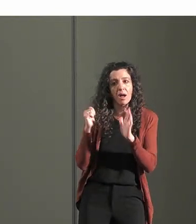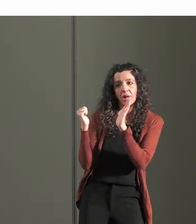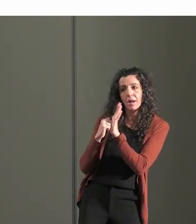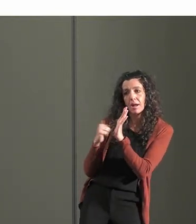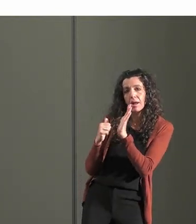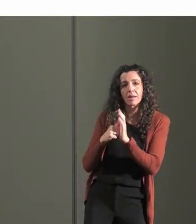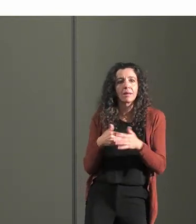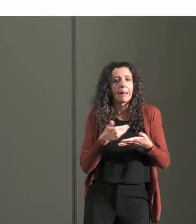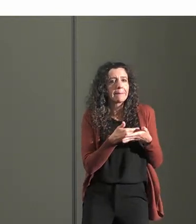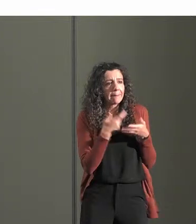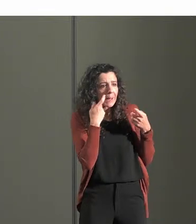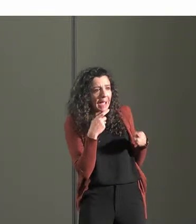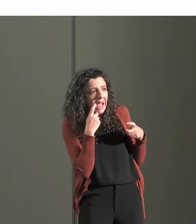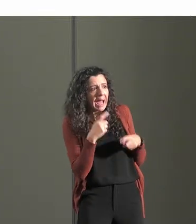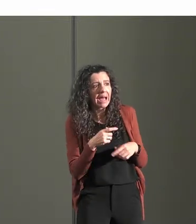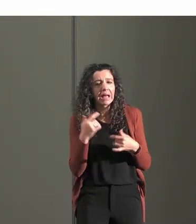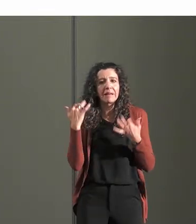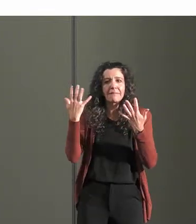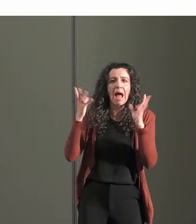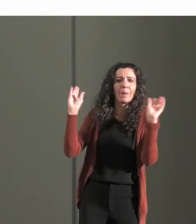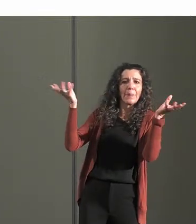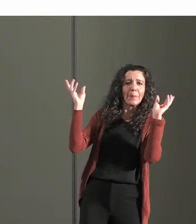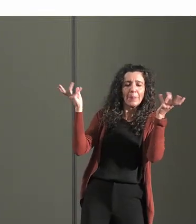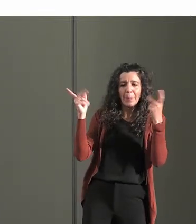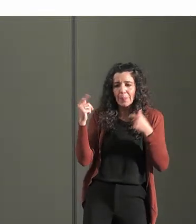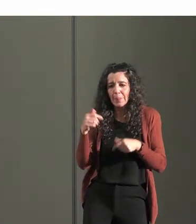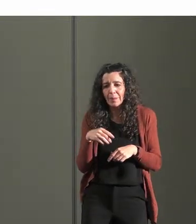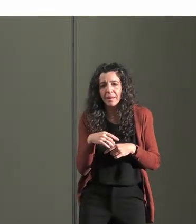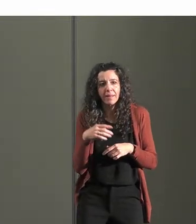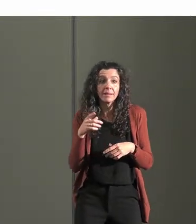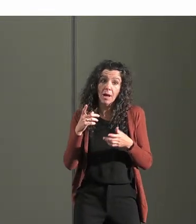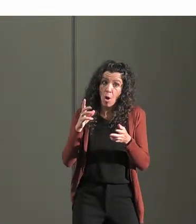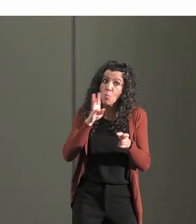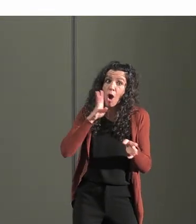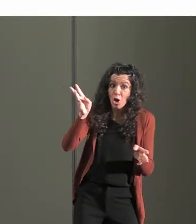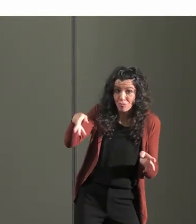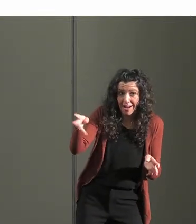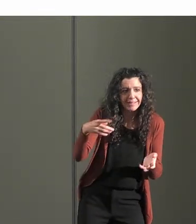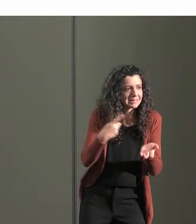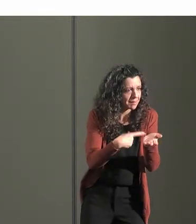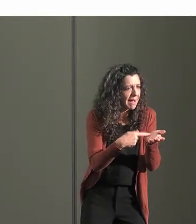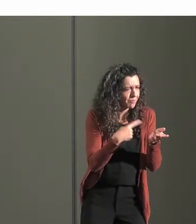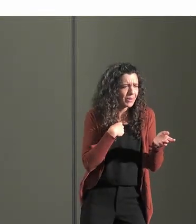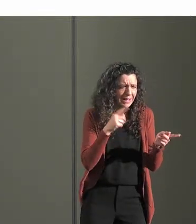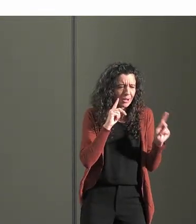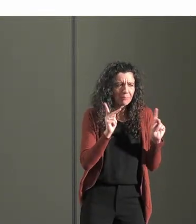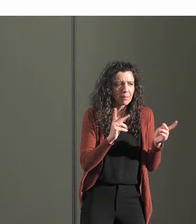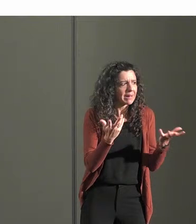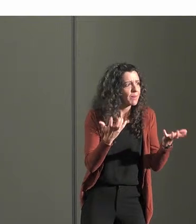door knocking. Baby crying. Fire alarm. The water is